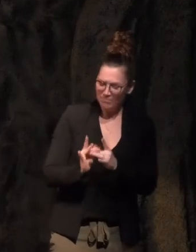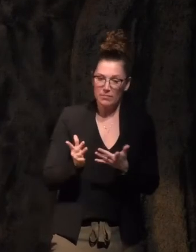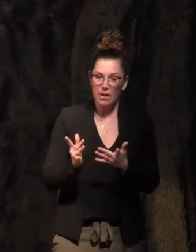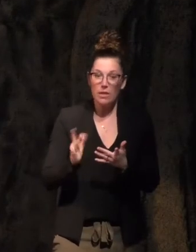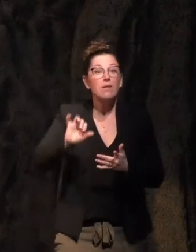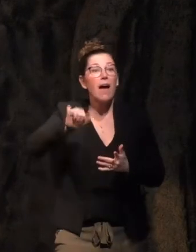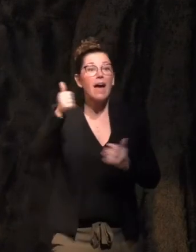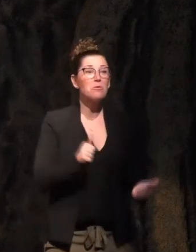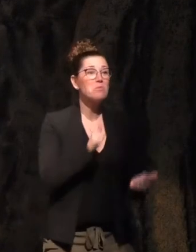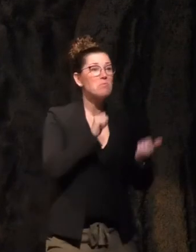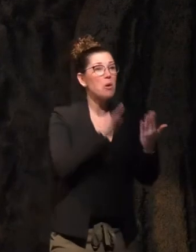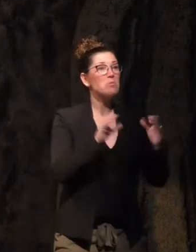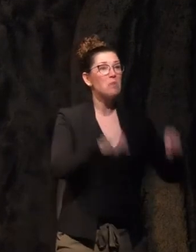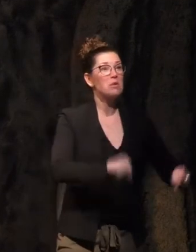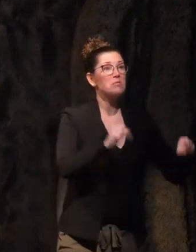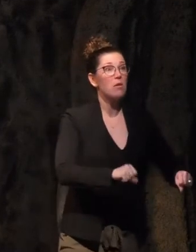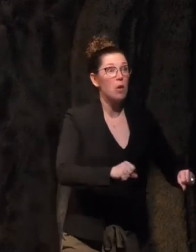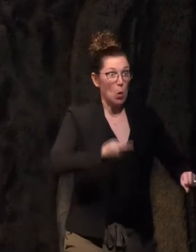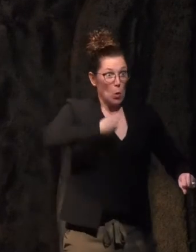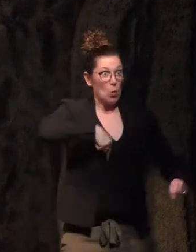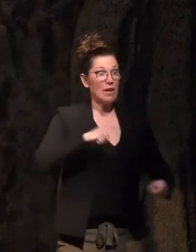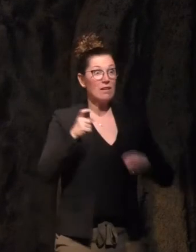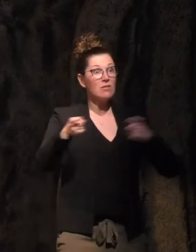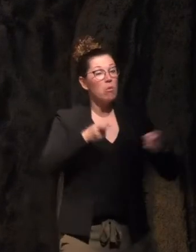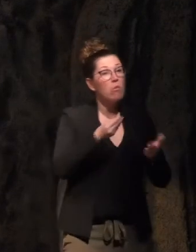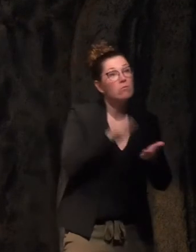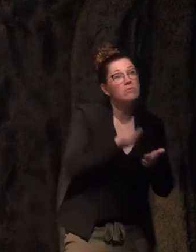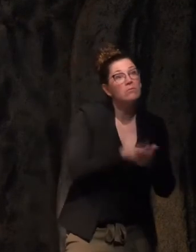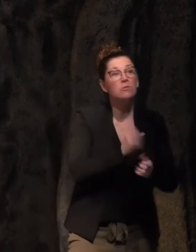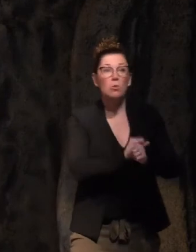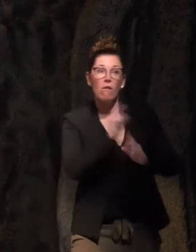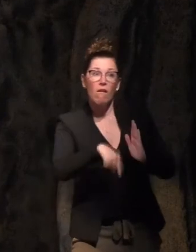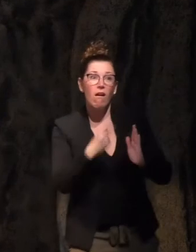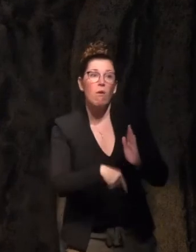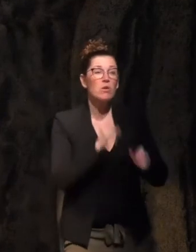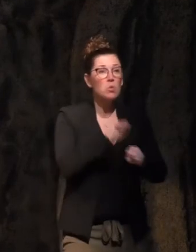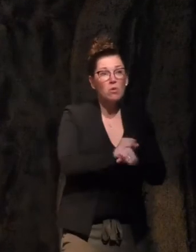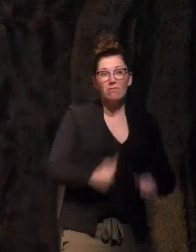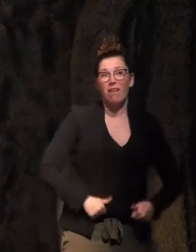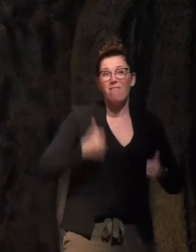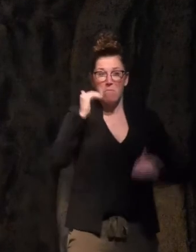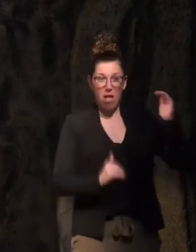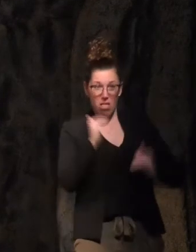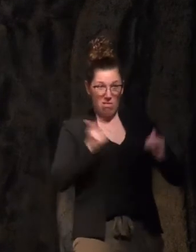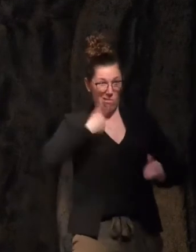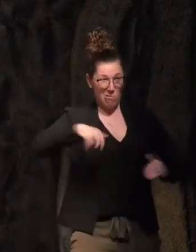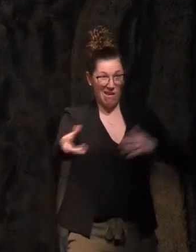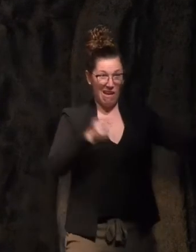then we who control the dollars, and the work hours, and the work/life balance of those we hire must attempt to make generosity